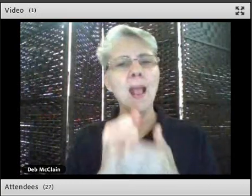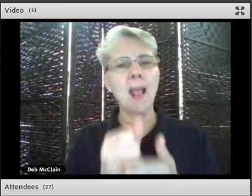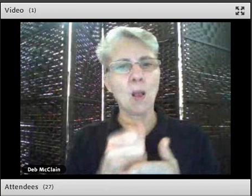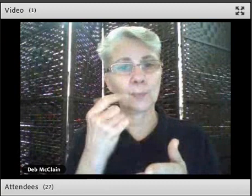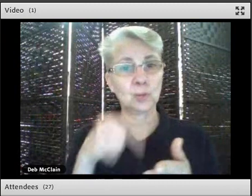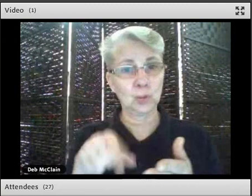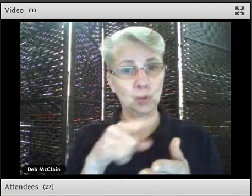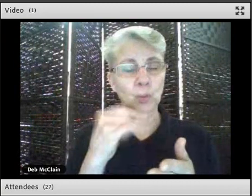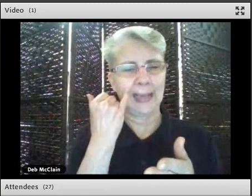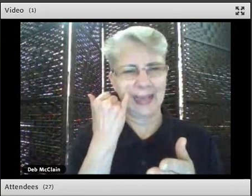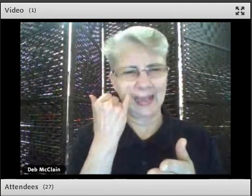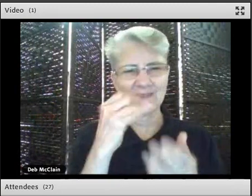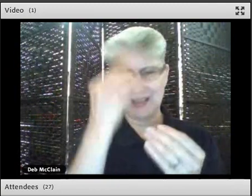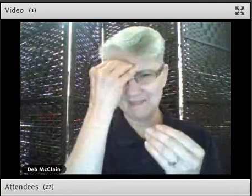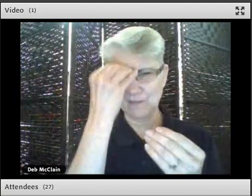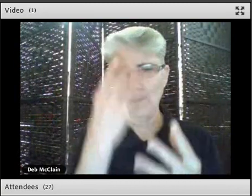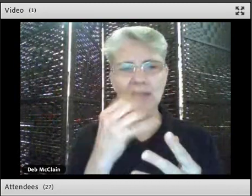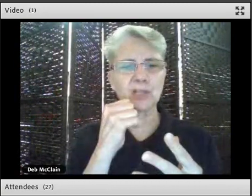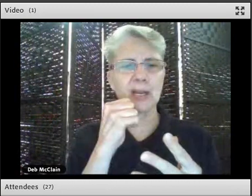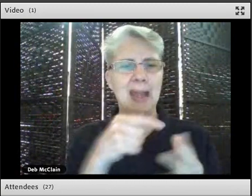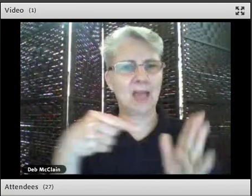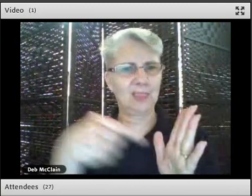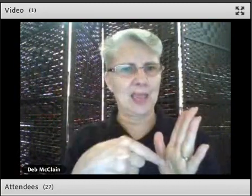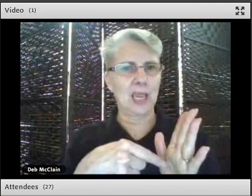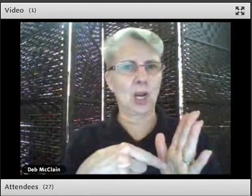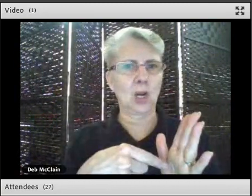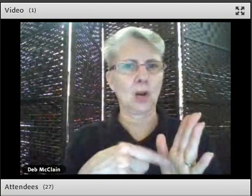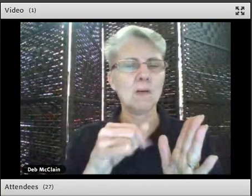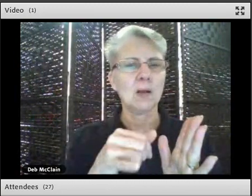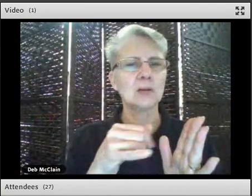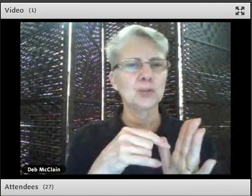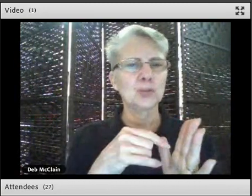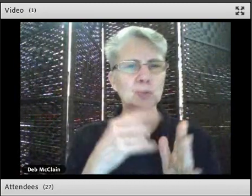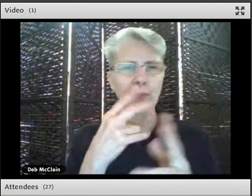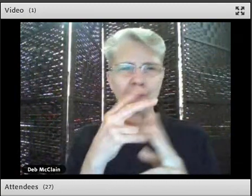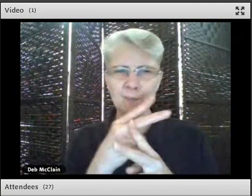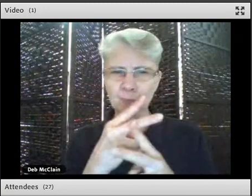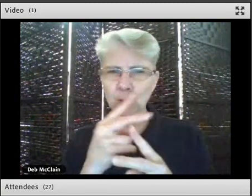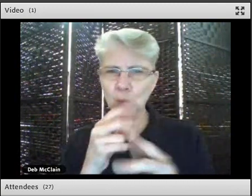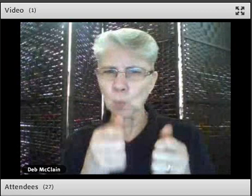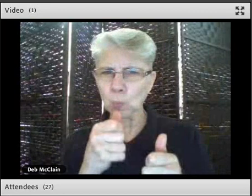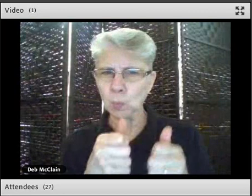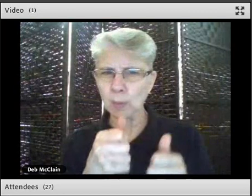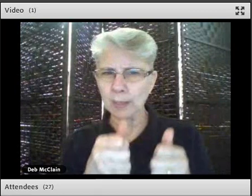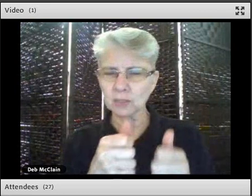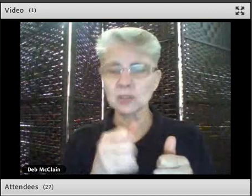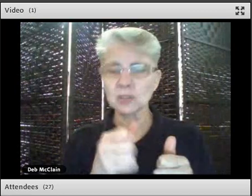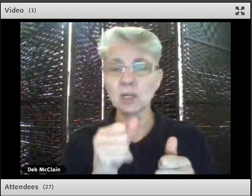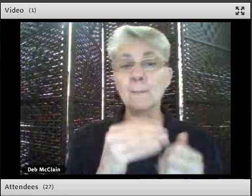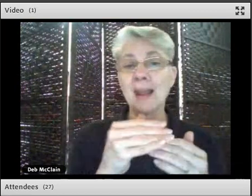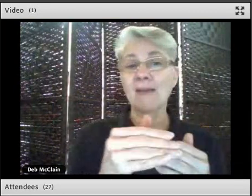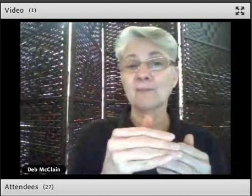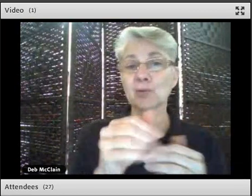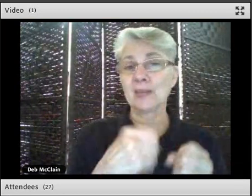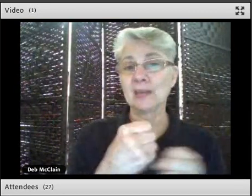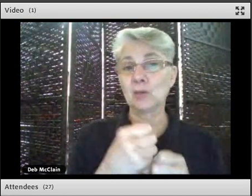But anything after the year 2000, if that information isn't there, just assume that it's probably digital.